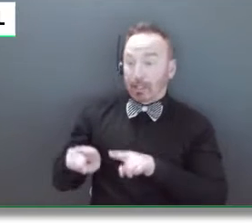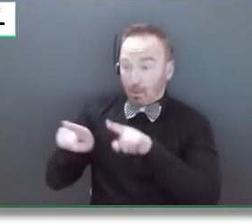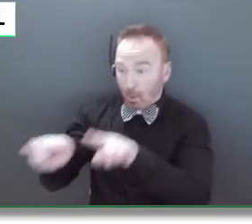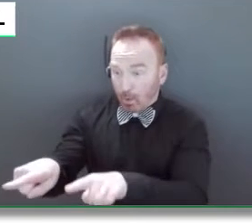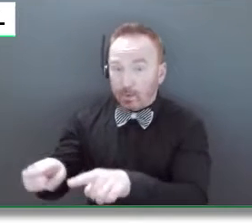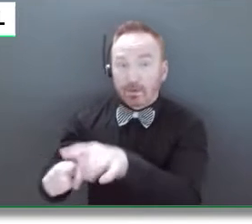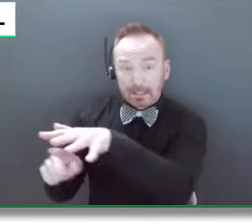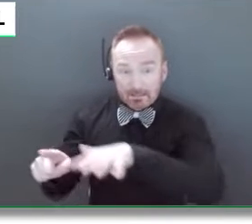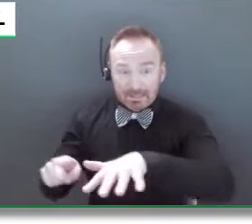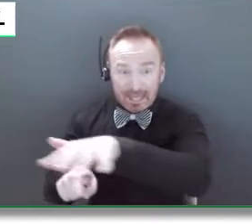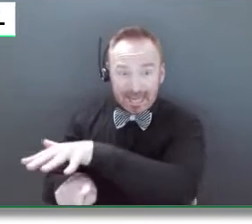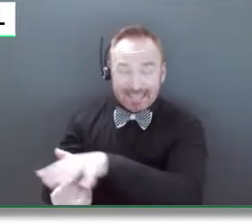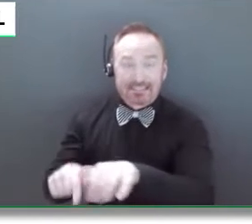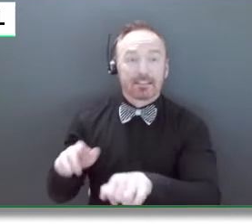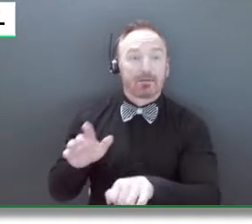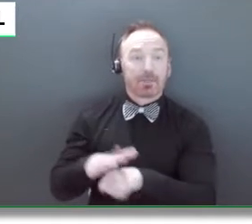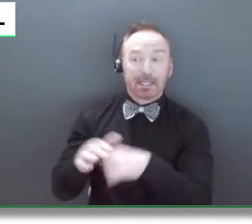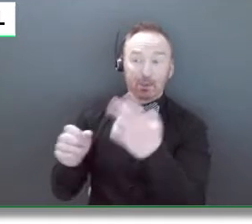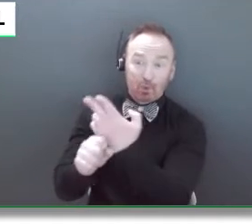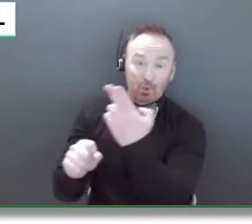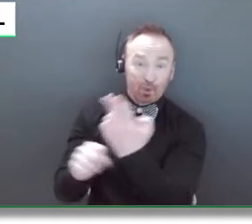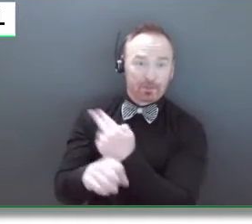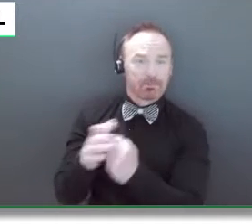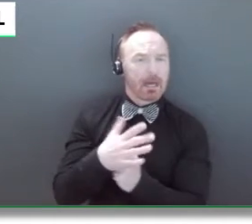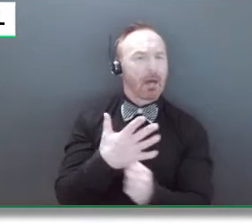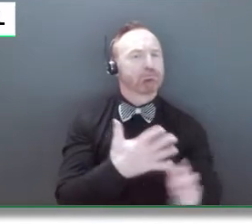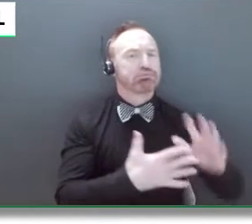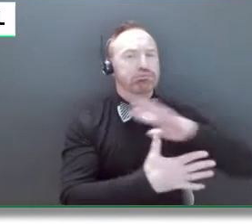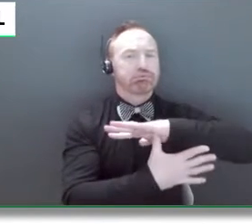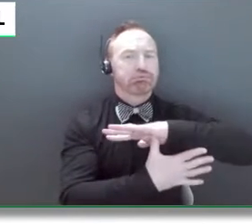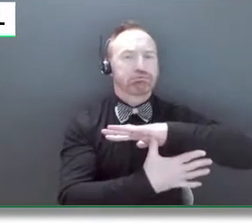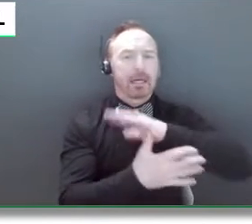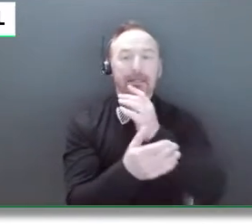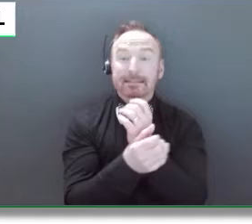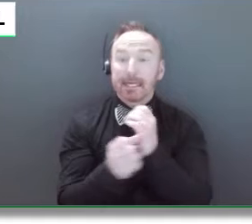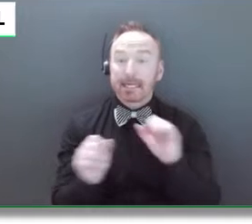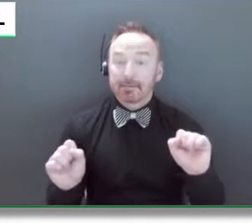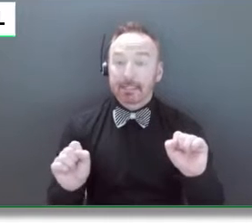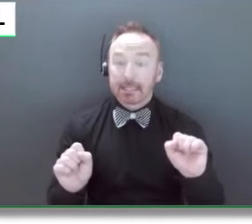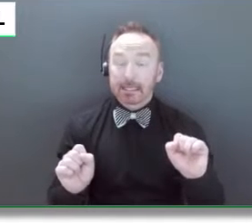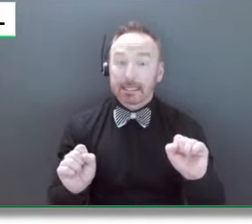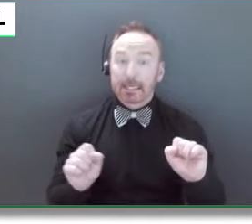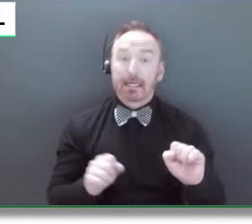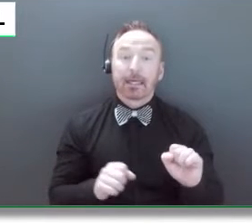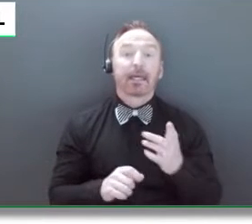safety's always a priority. So in remote places uh there's uh animals